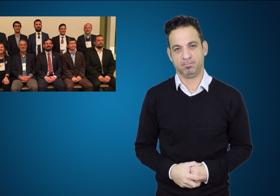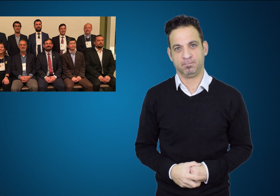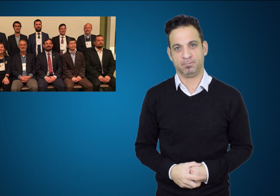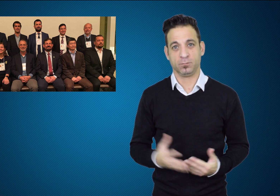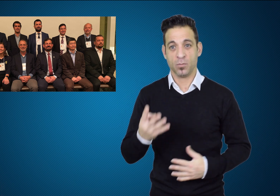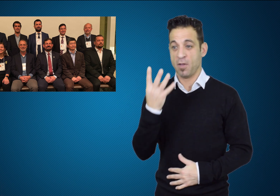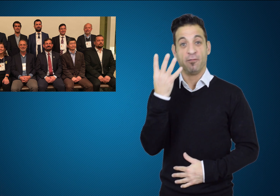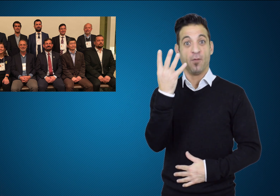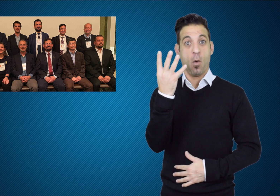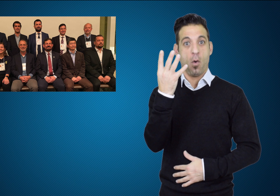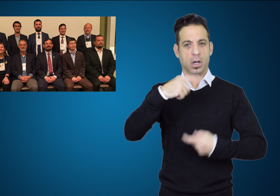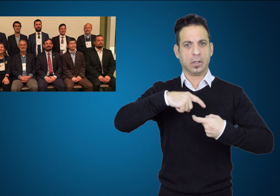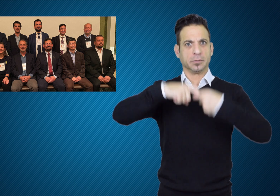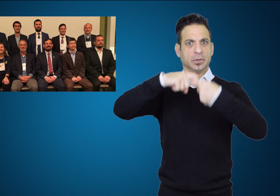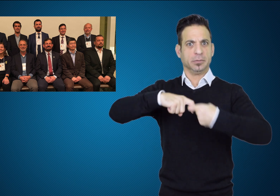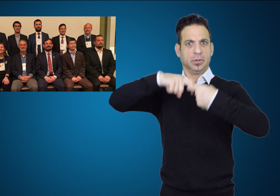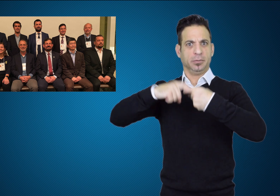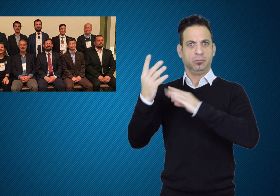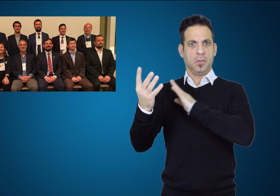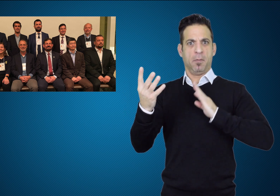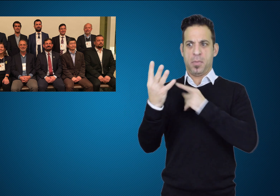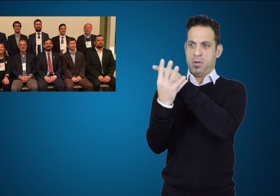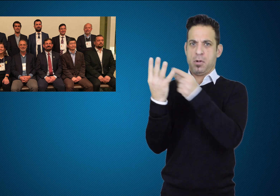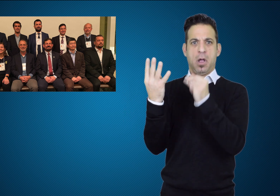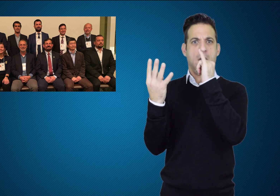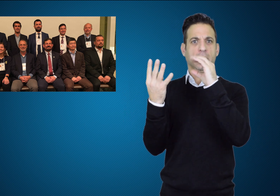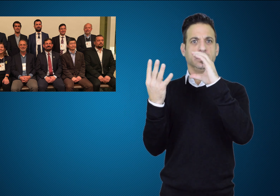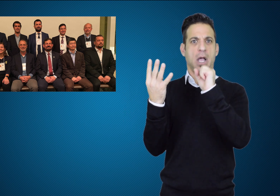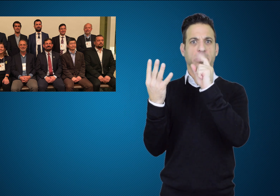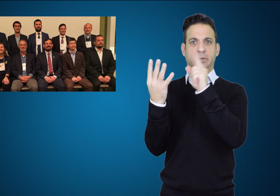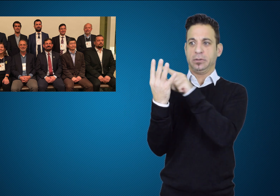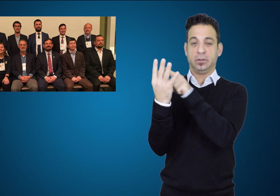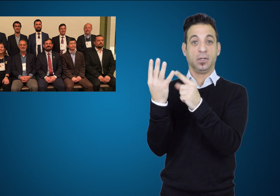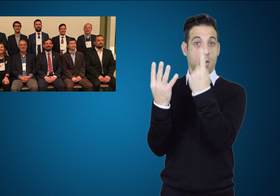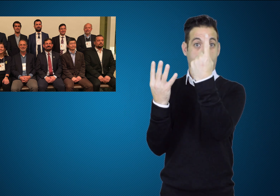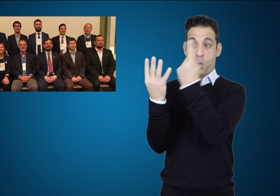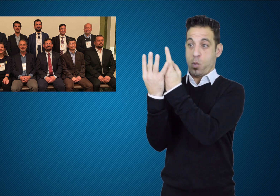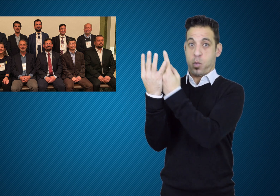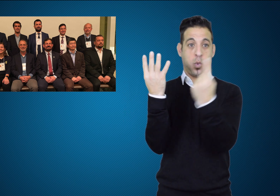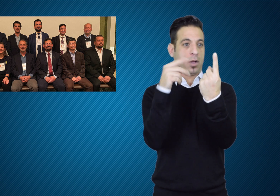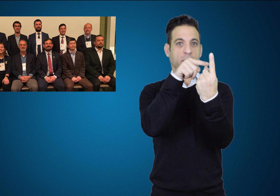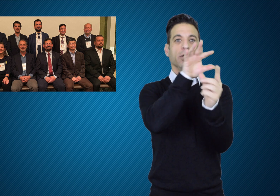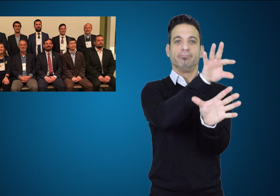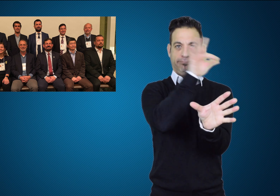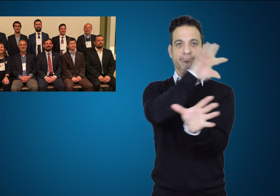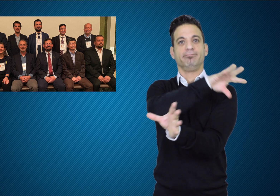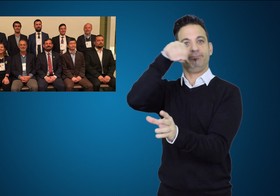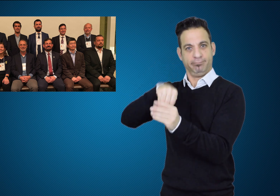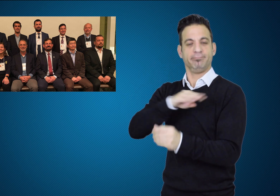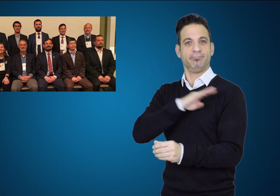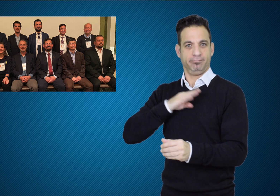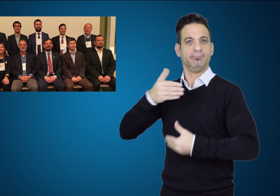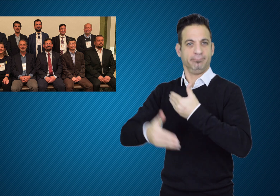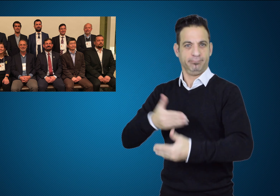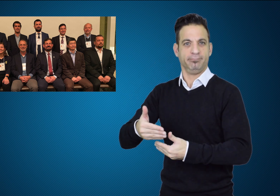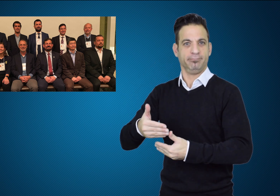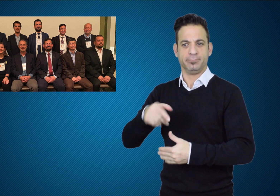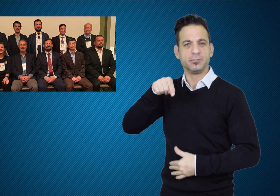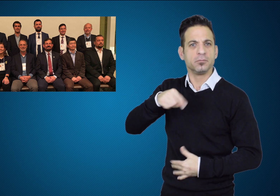Only one of the four suspended ICSD board members were elected -